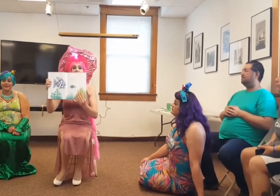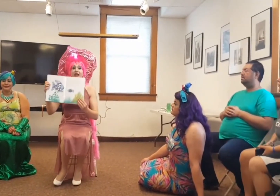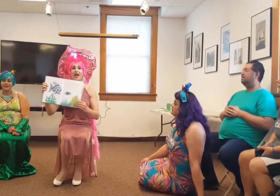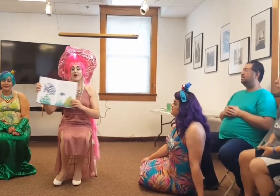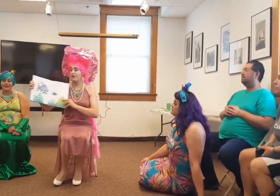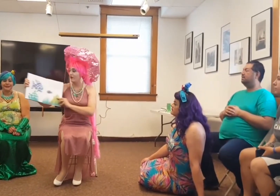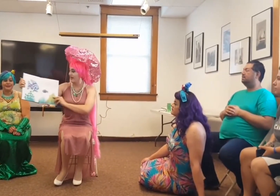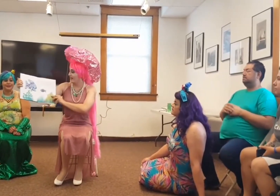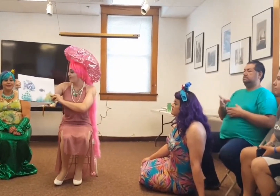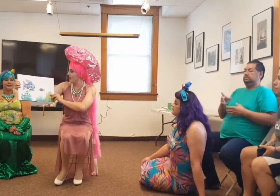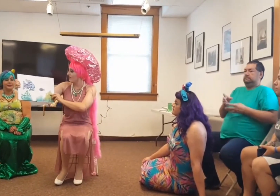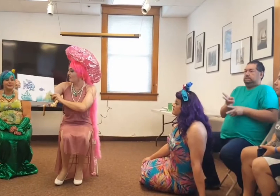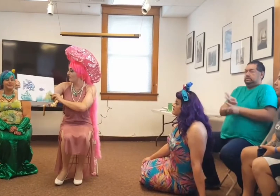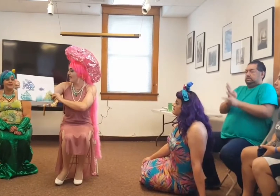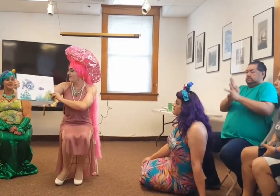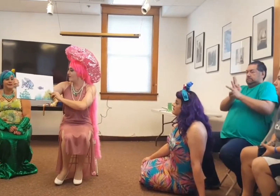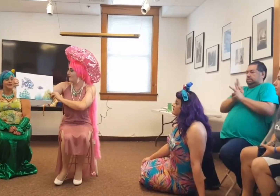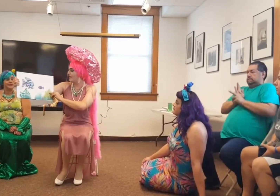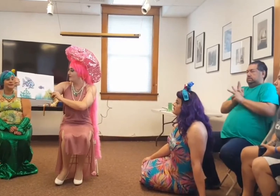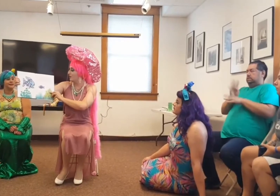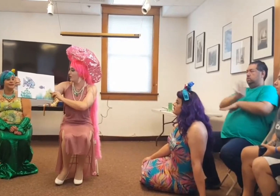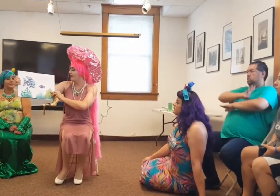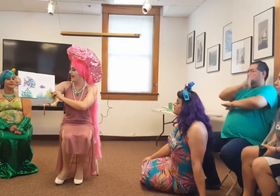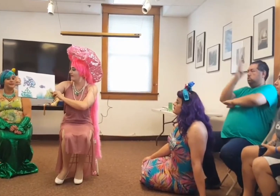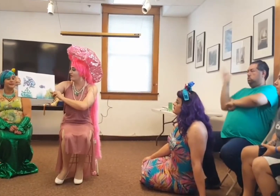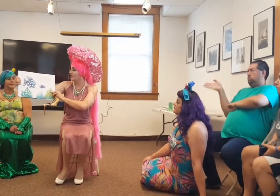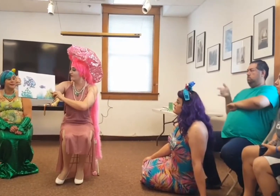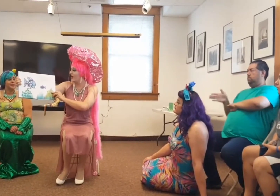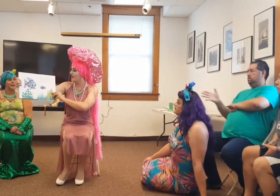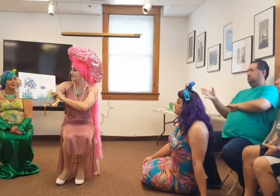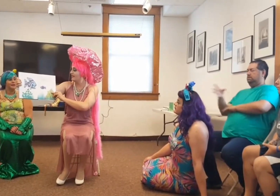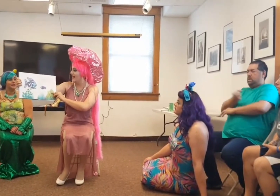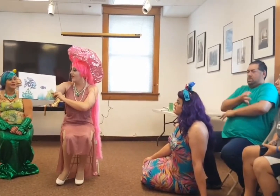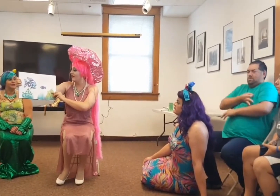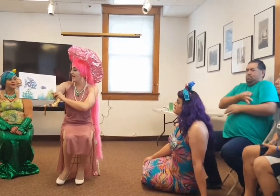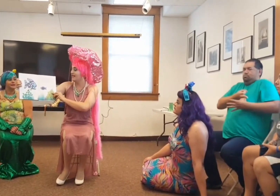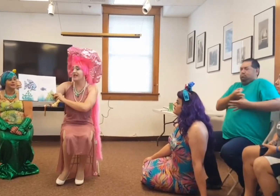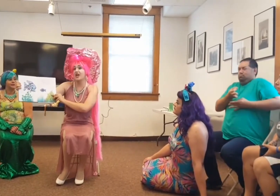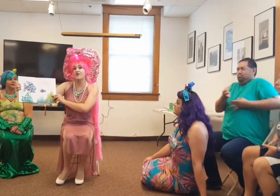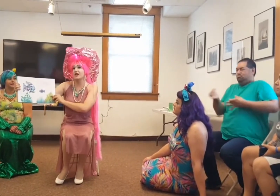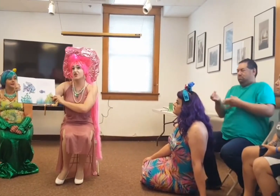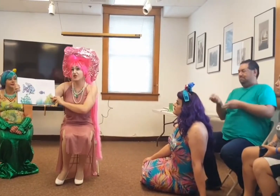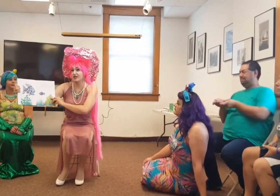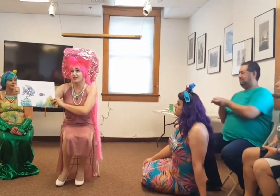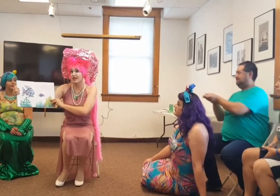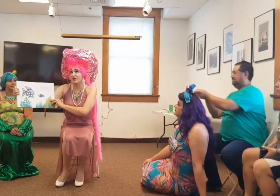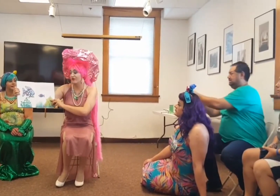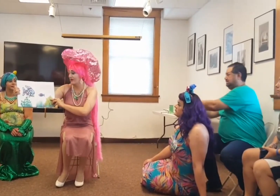Carefully, the rainbow fish pulled out the smallest scale and gave it to the little fish.